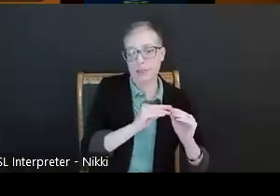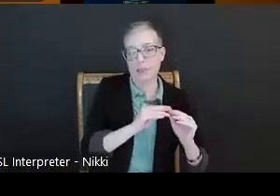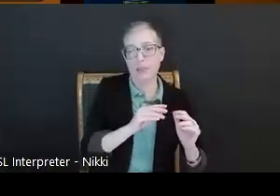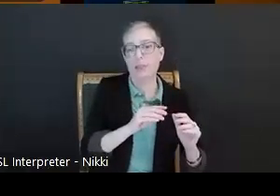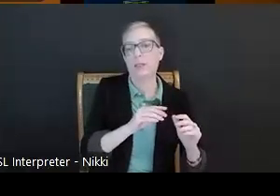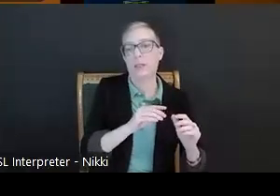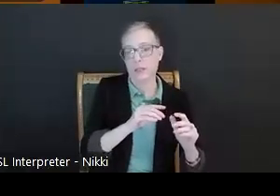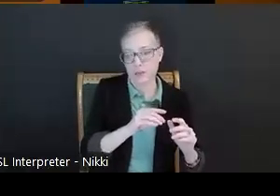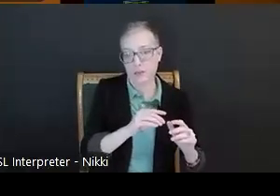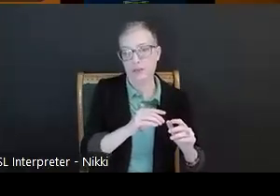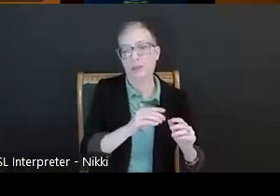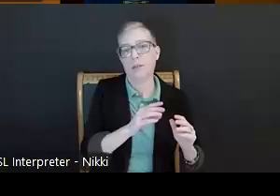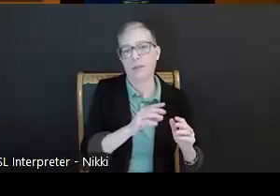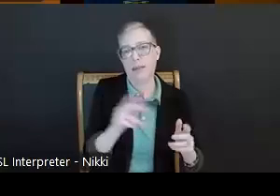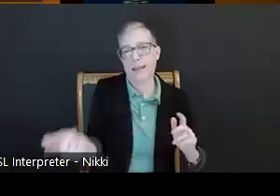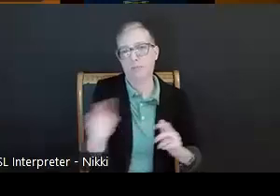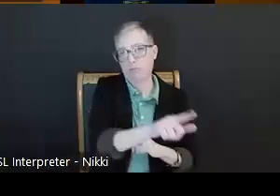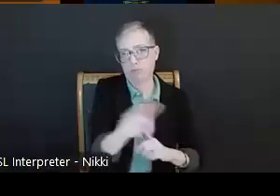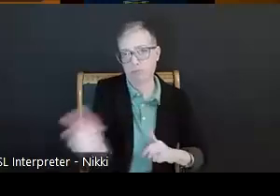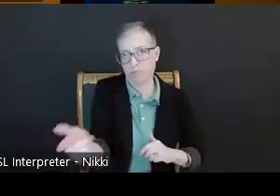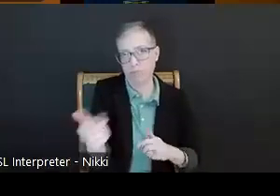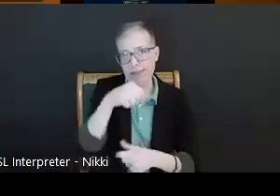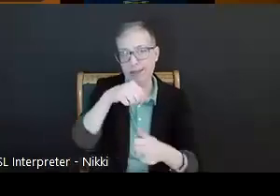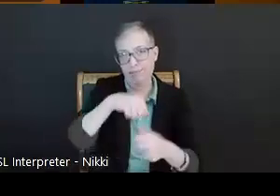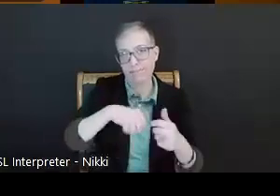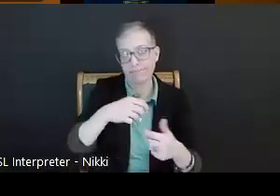um really stood out for them and then the the interventionist was able to kind